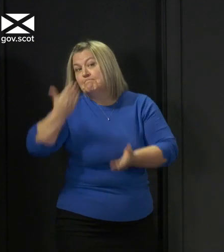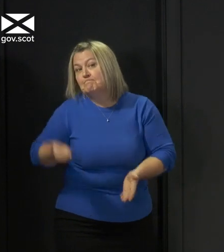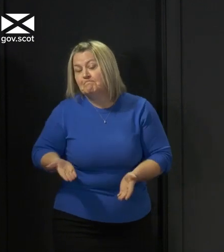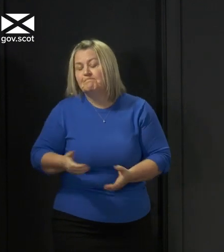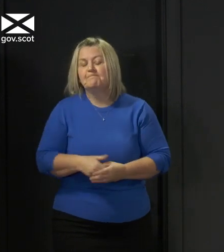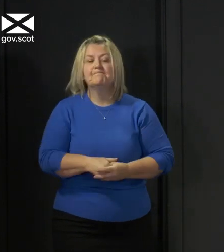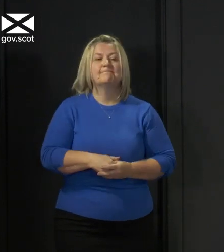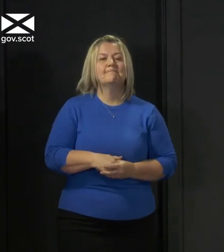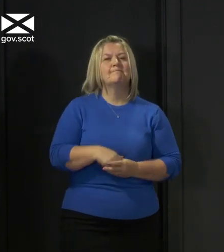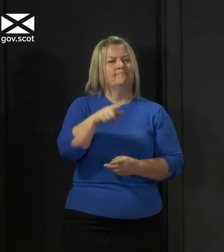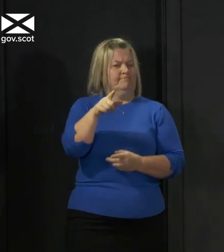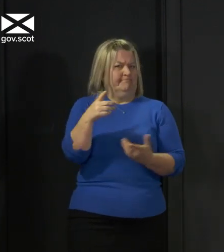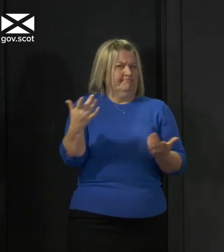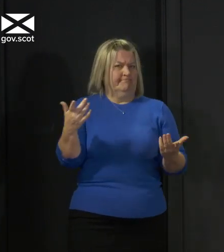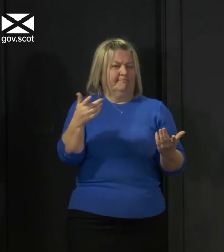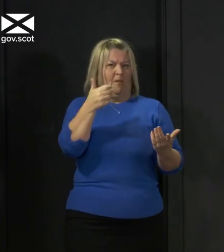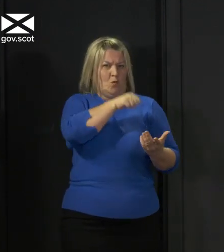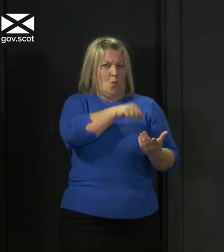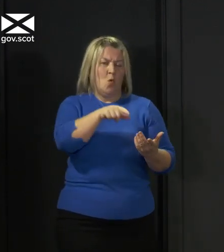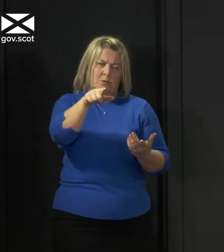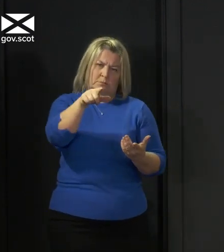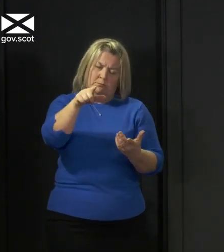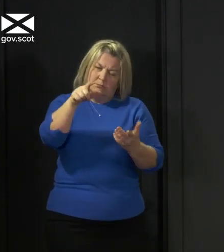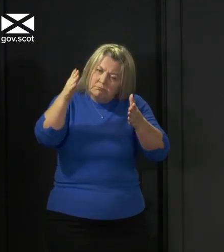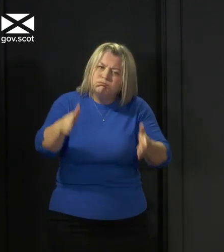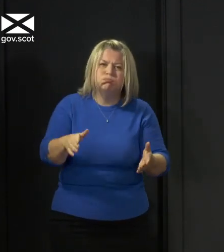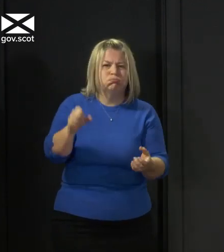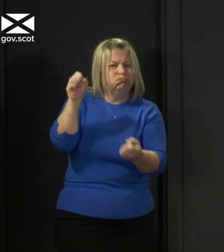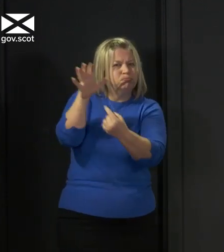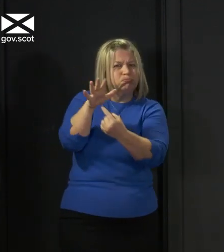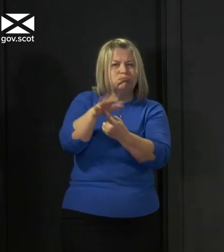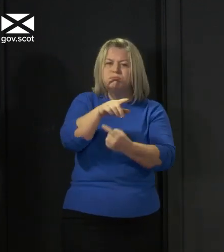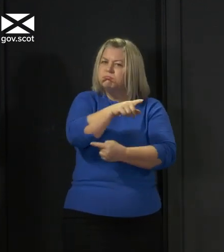continues to be absolutely essential that we never ever lose sight of the